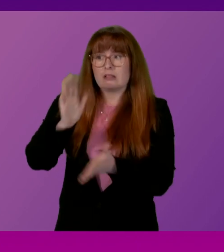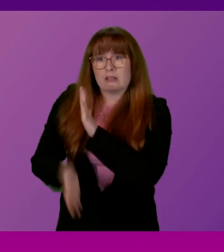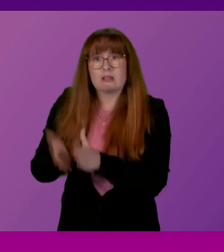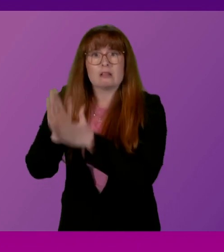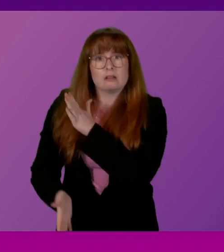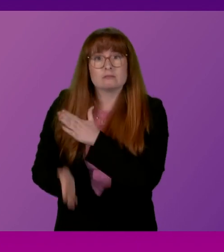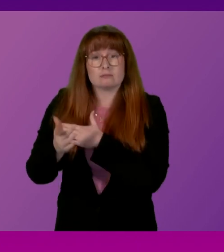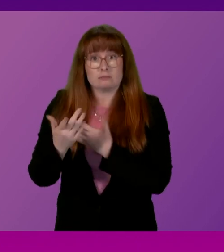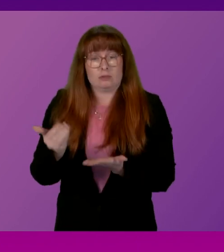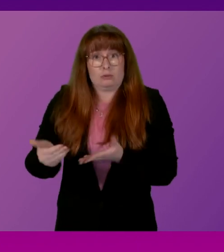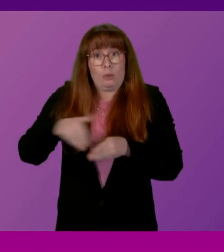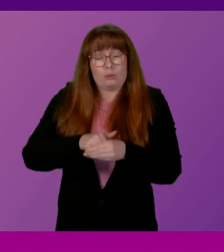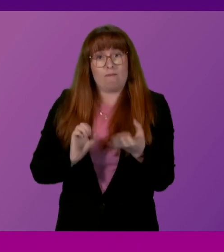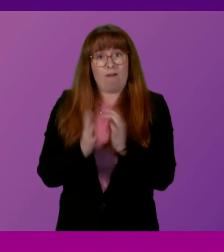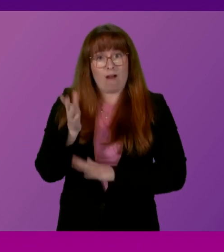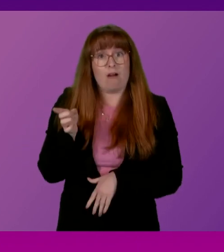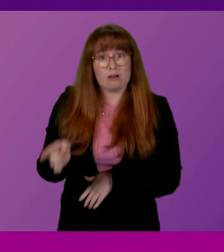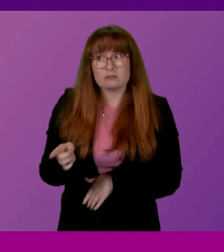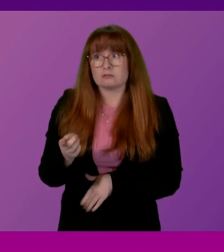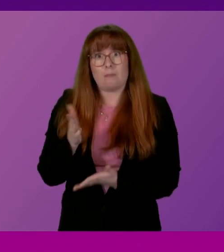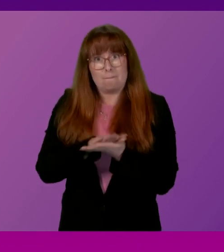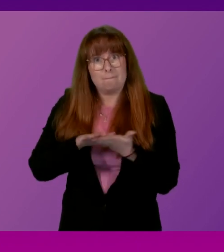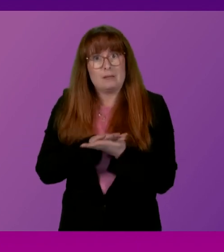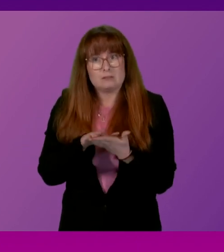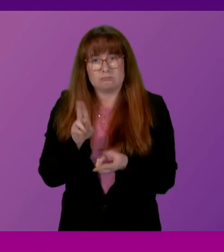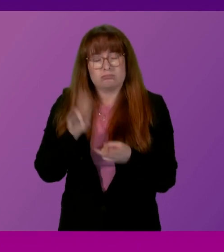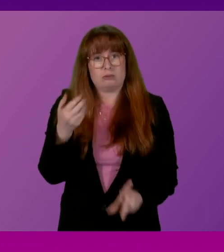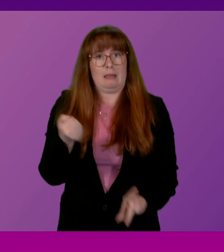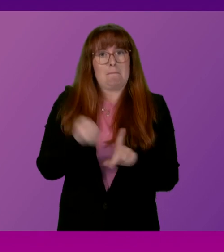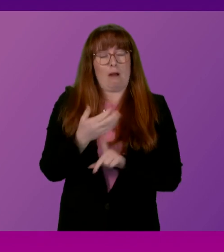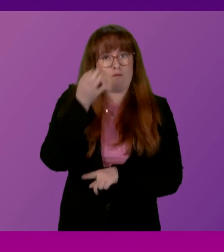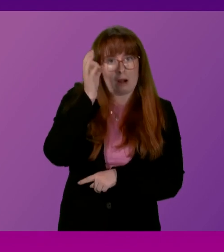raising, which has a significant impact on our councils and public services?